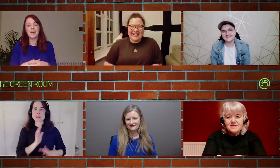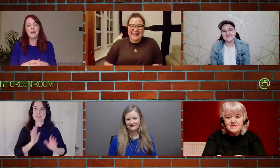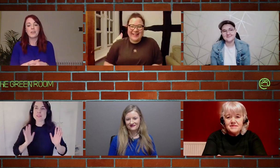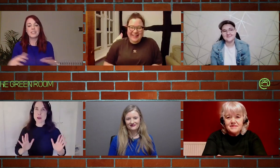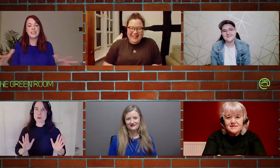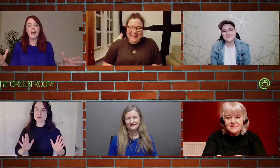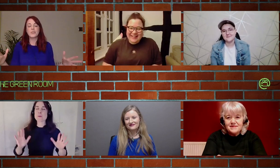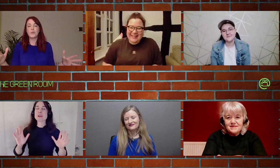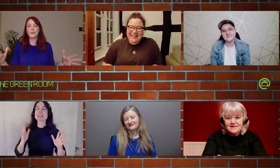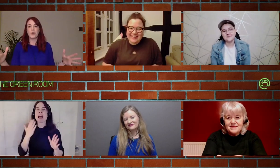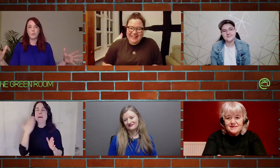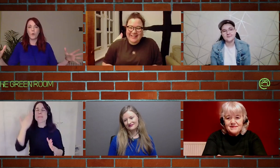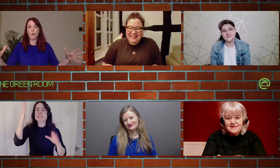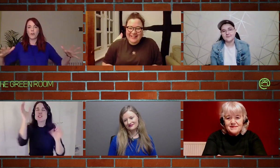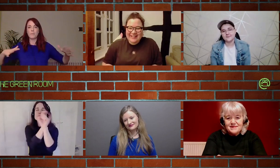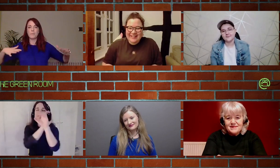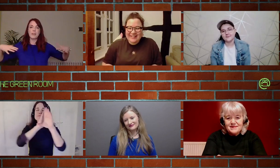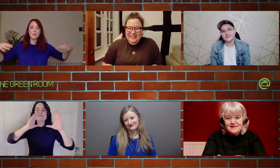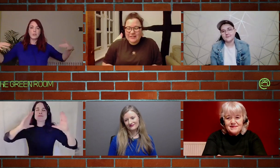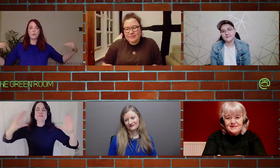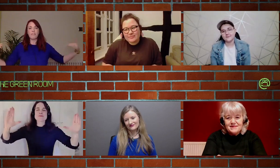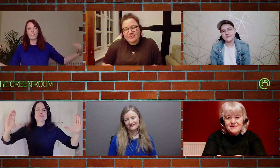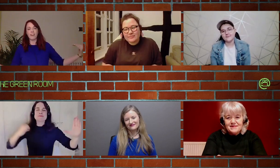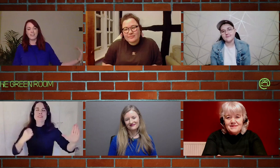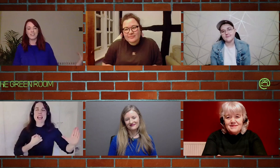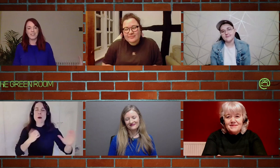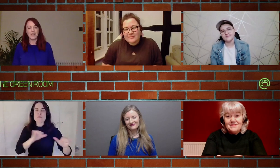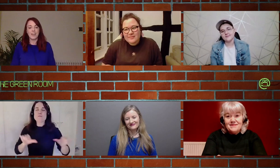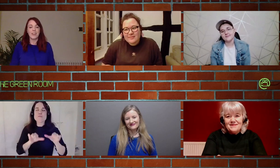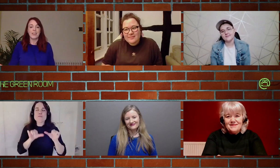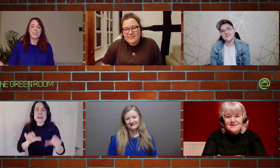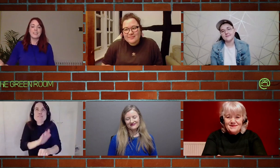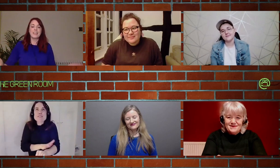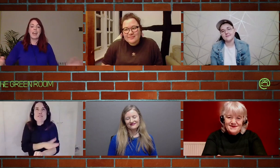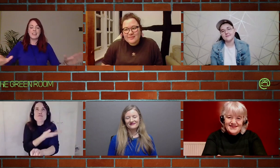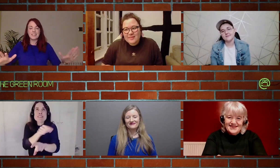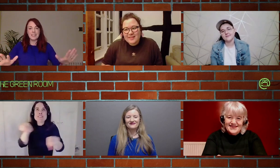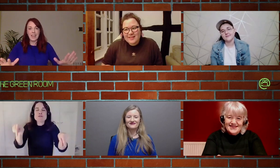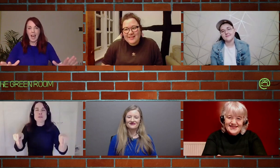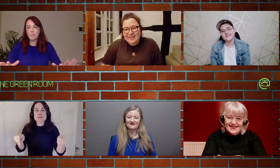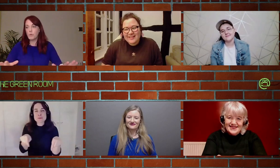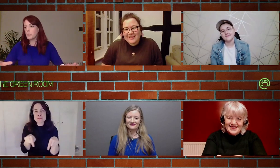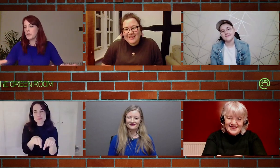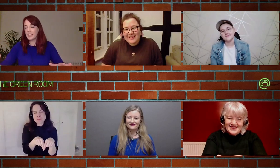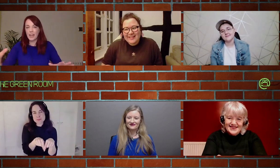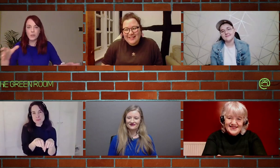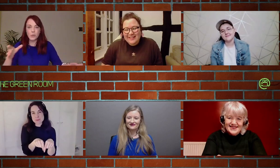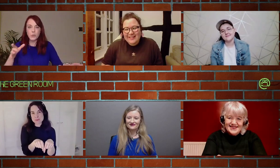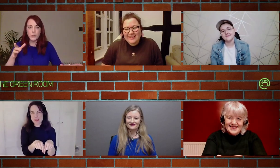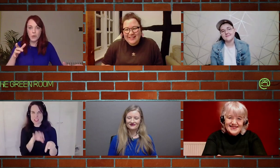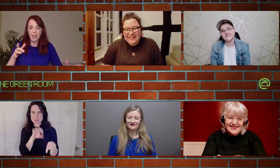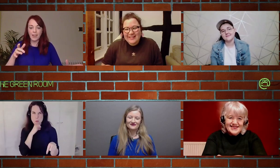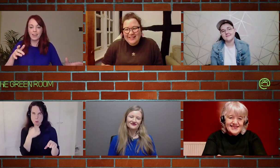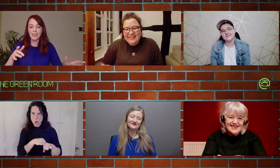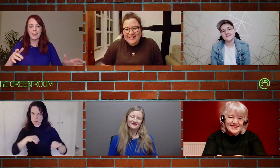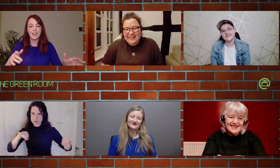We are sat on our warm sofa. This is a cam moment where you get a little drink.